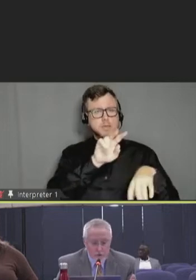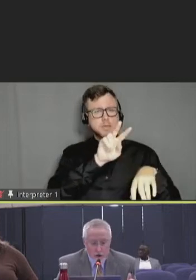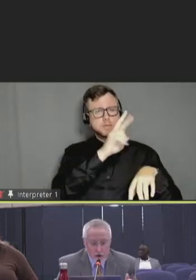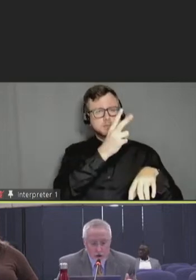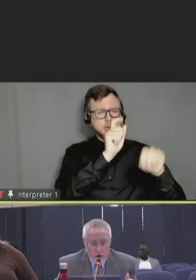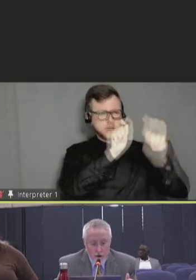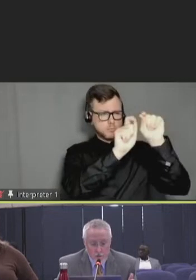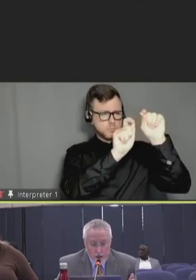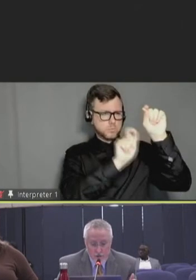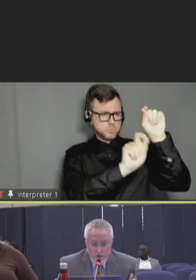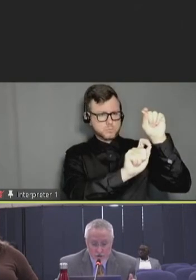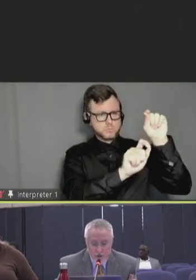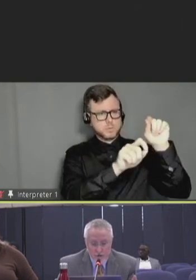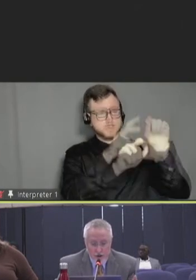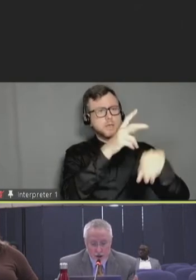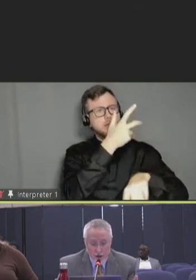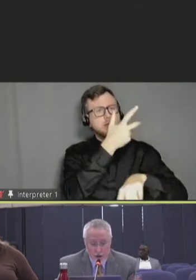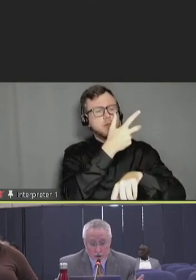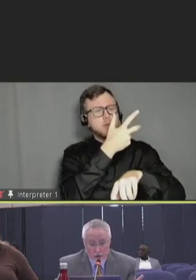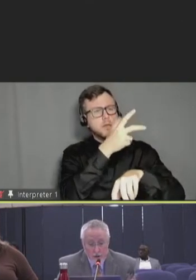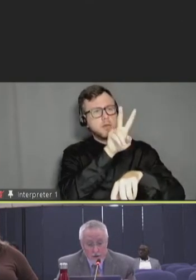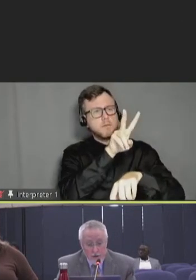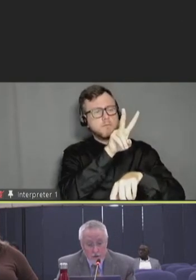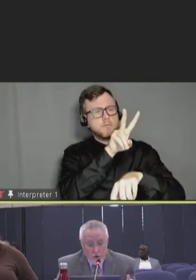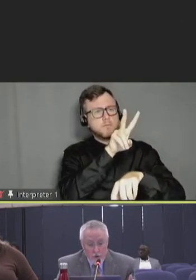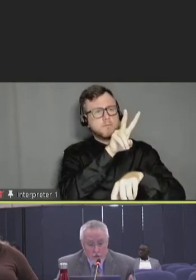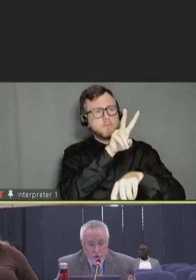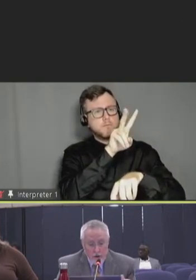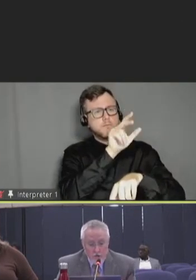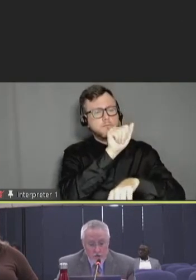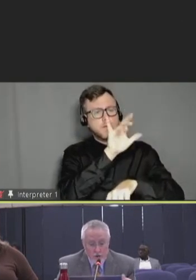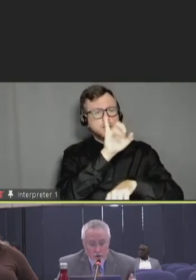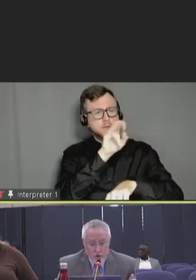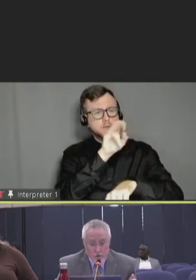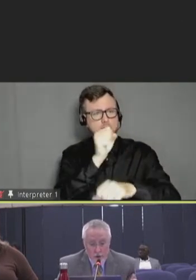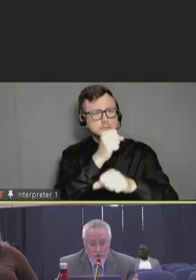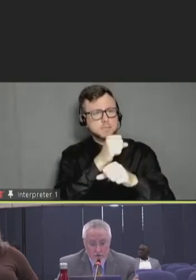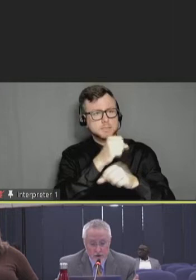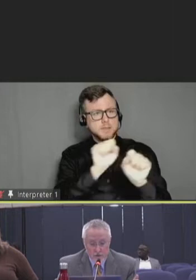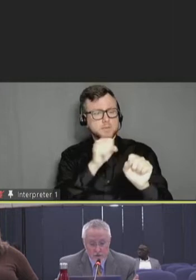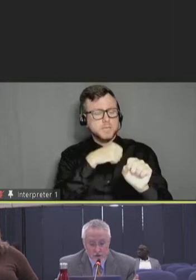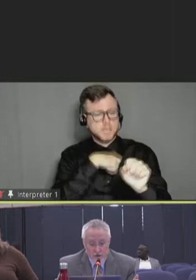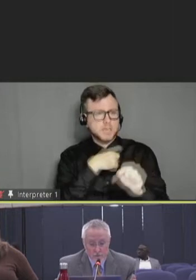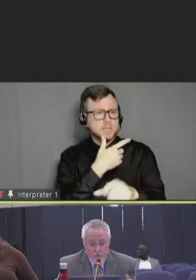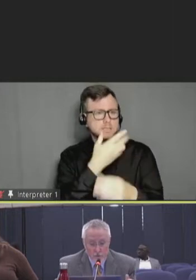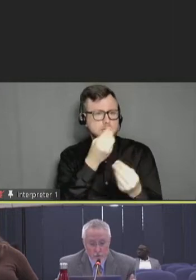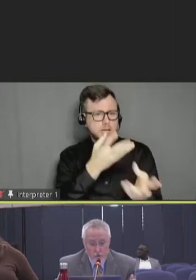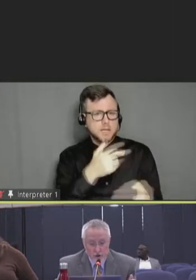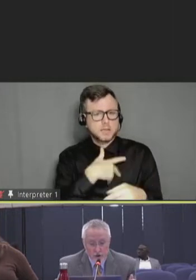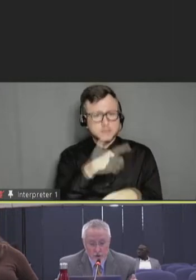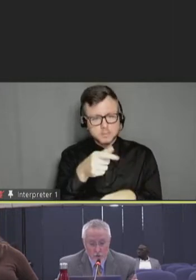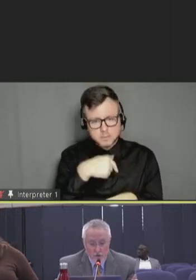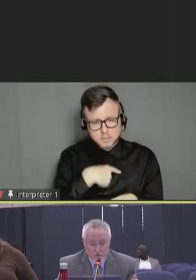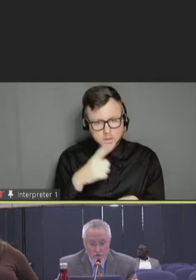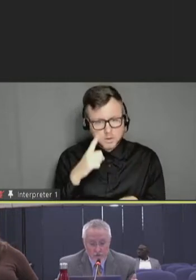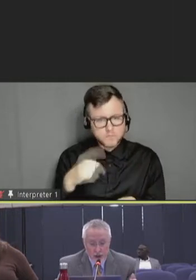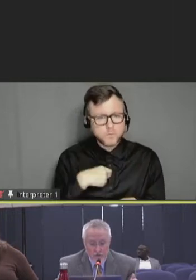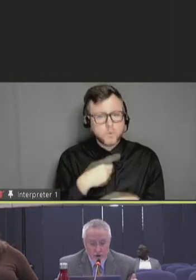under Vaccine Safety Datalink. The bullet reads, "Generates rapid safety assessments for routine and emergency vaccination